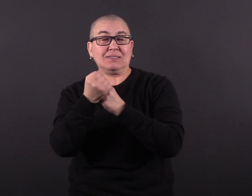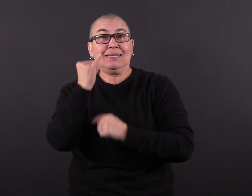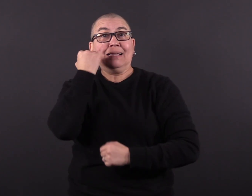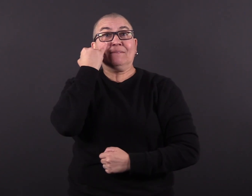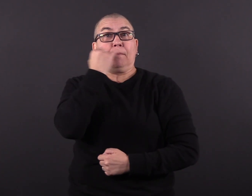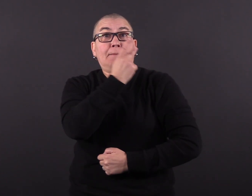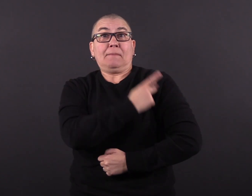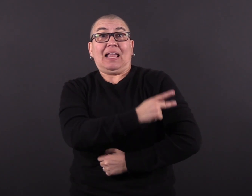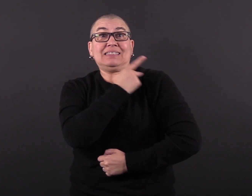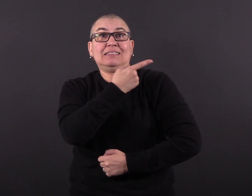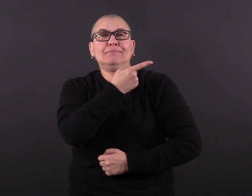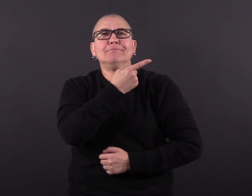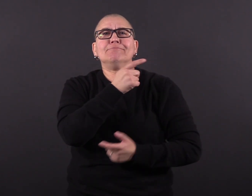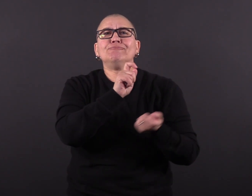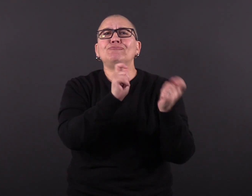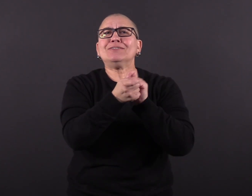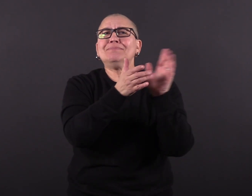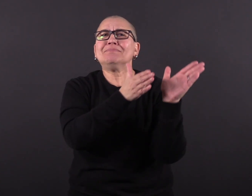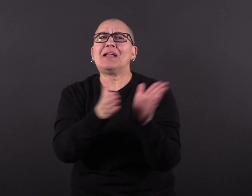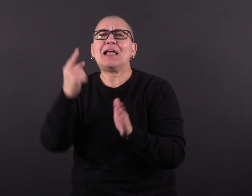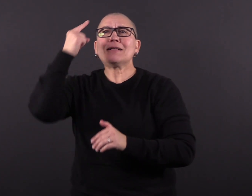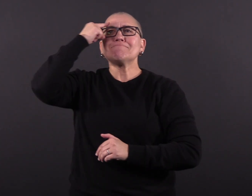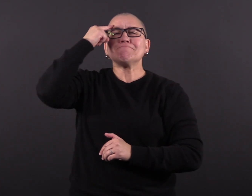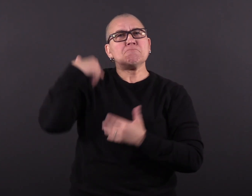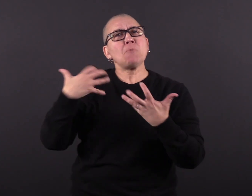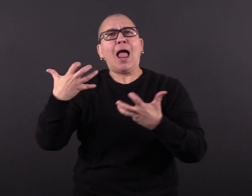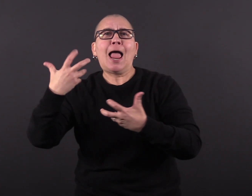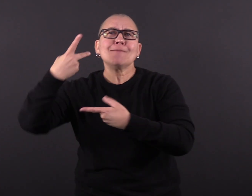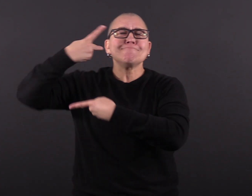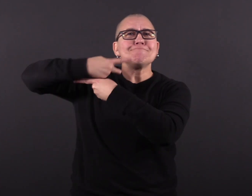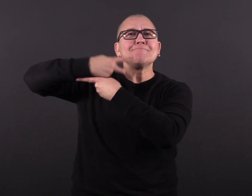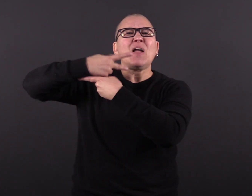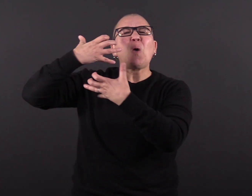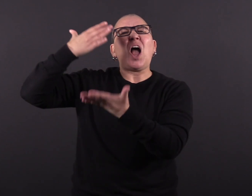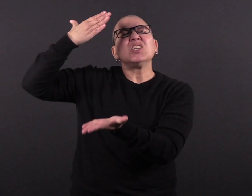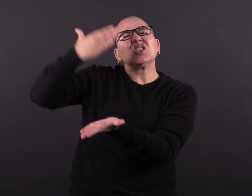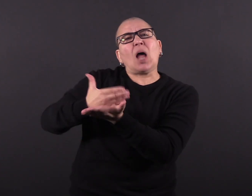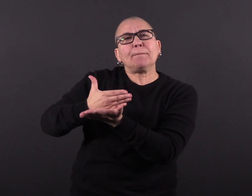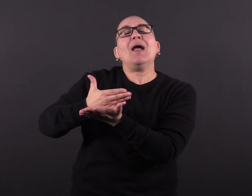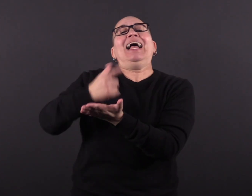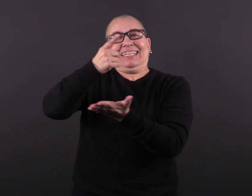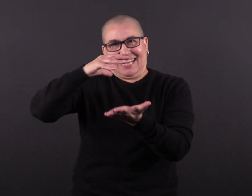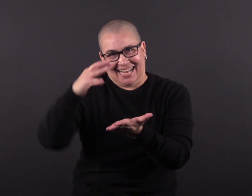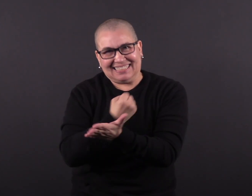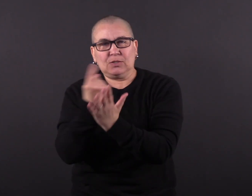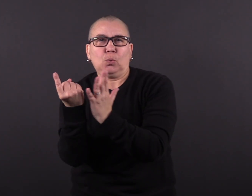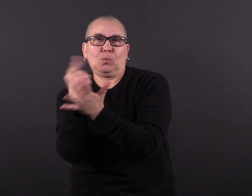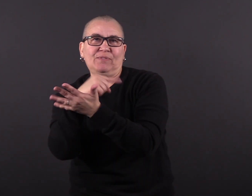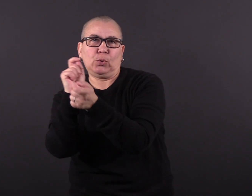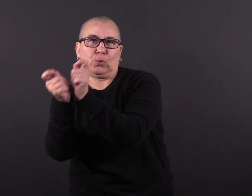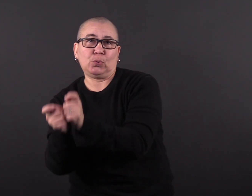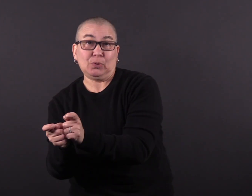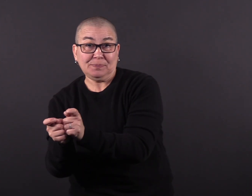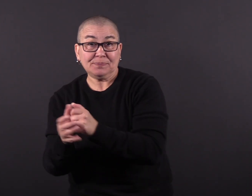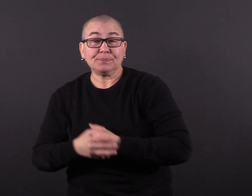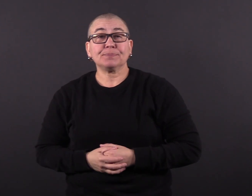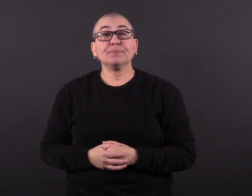treatment preferences or goals of care.